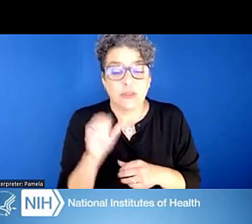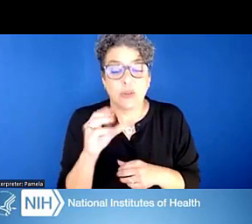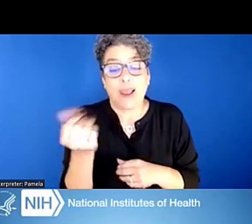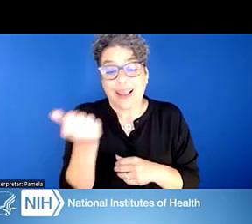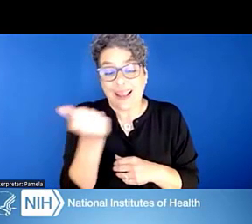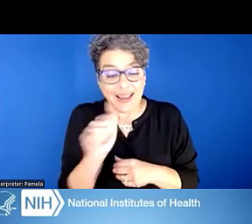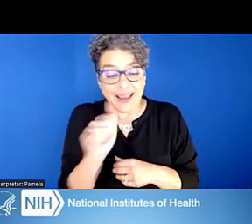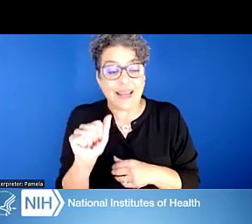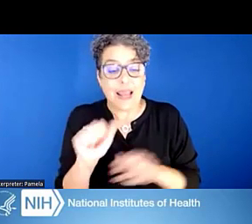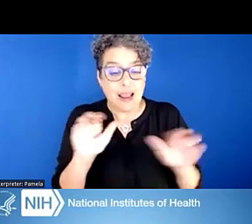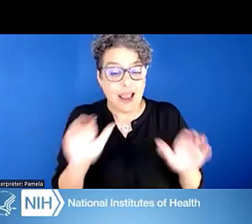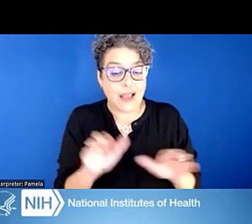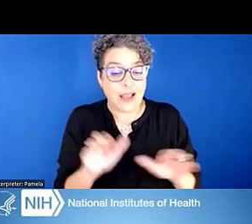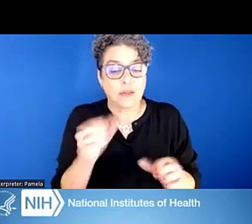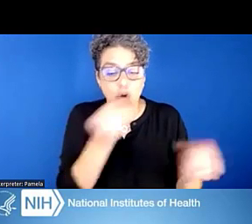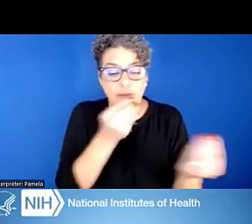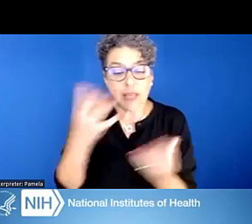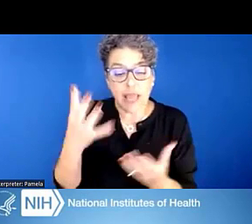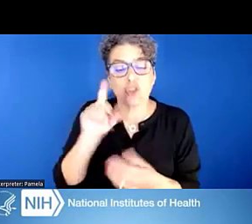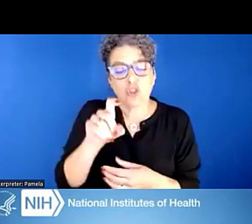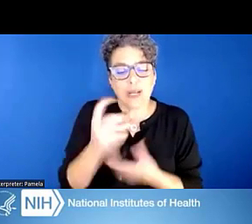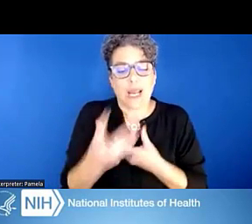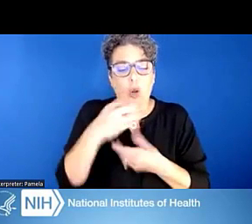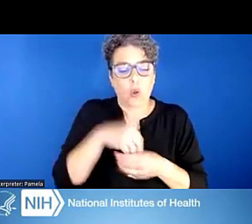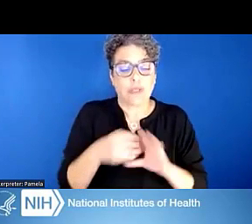and any assistance that is needed to resolve the situation.